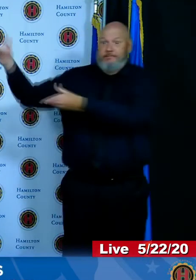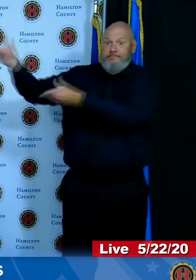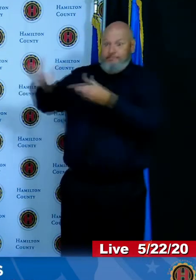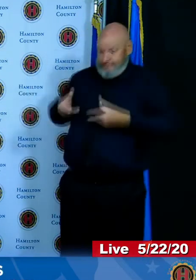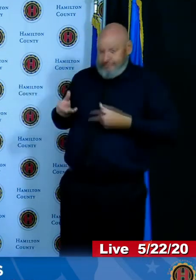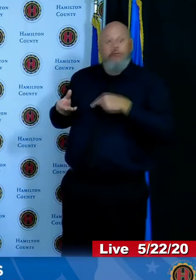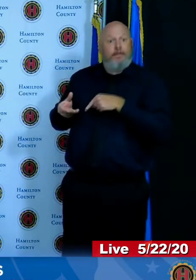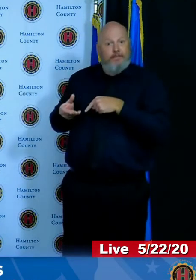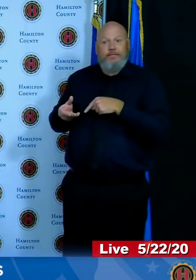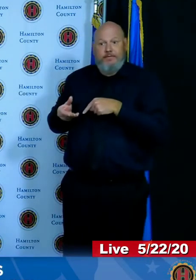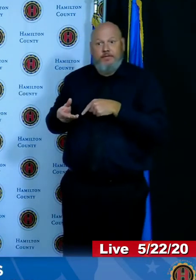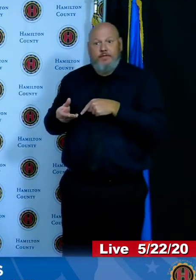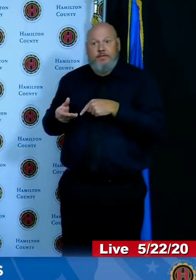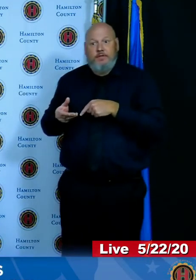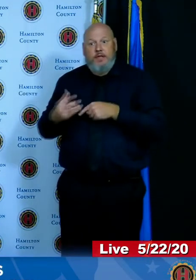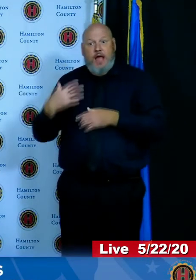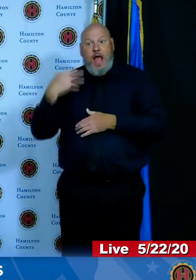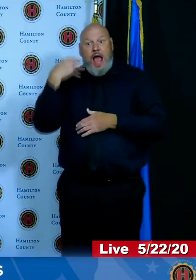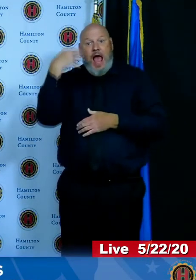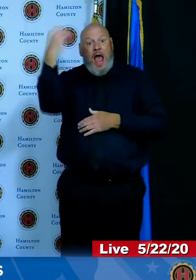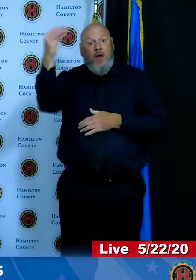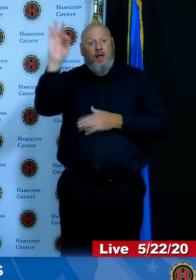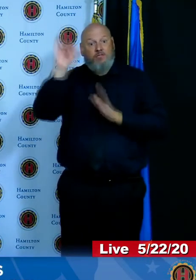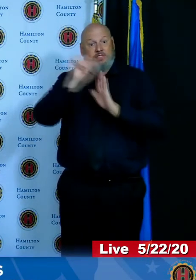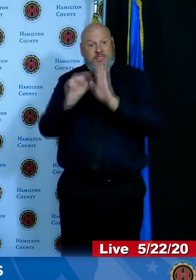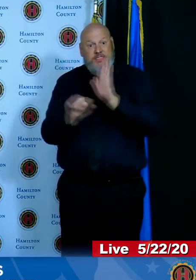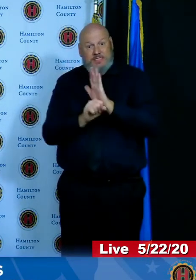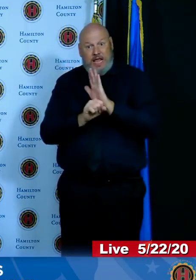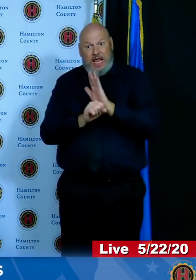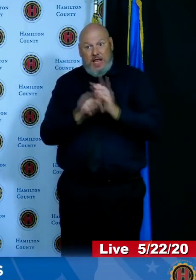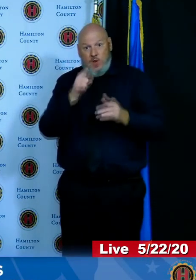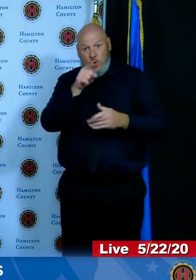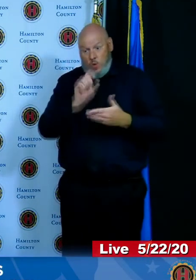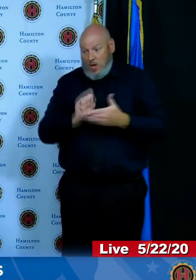previous health advisories required people who had traveled to or returned